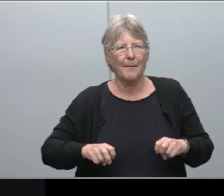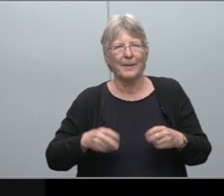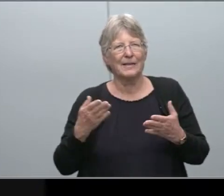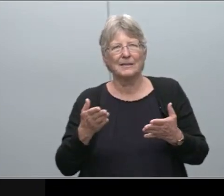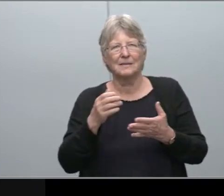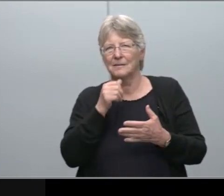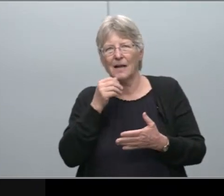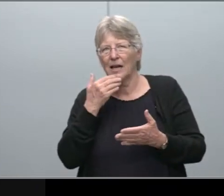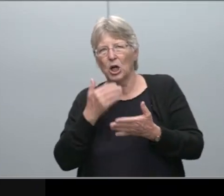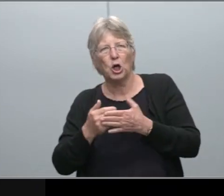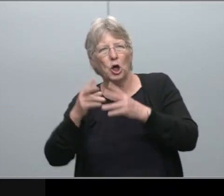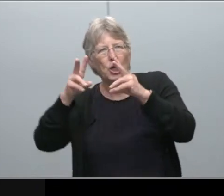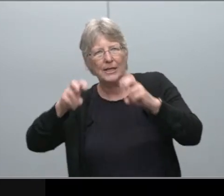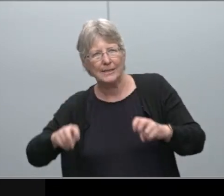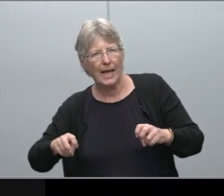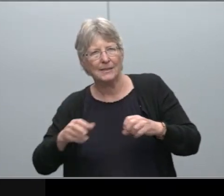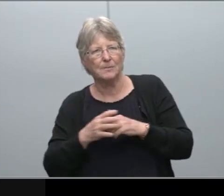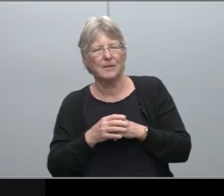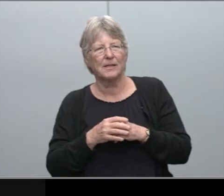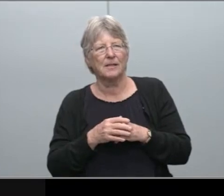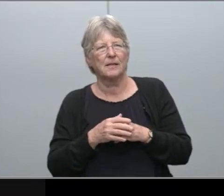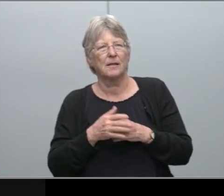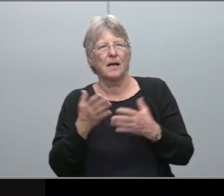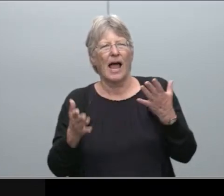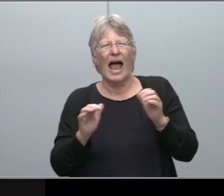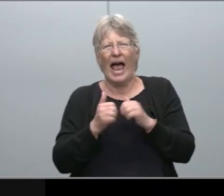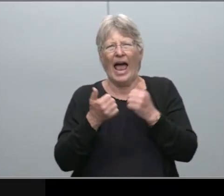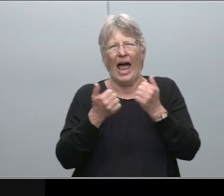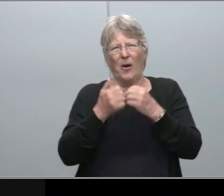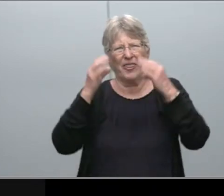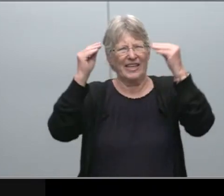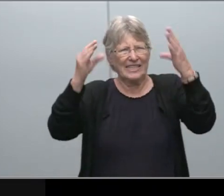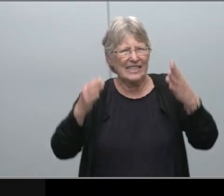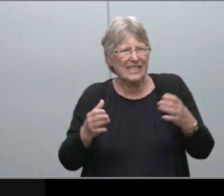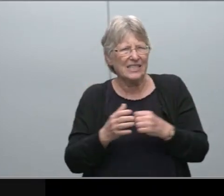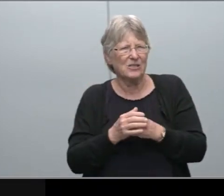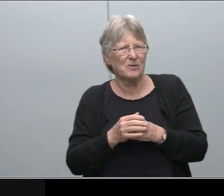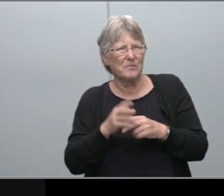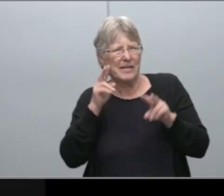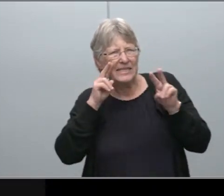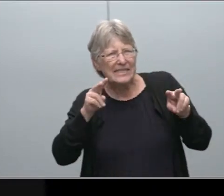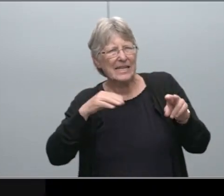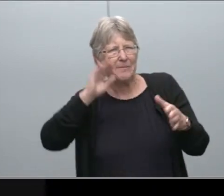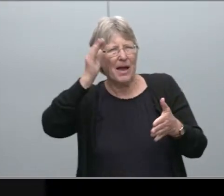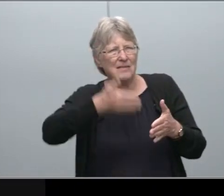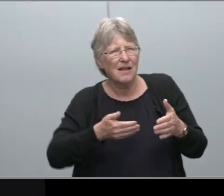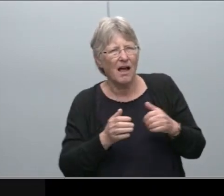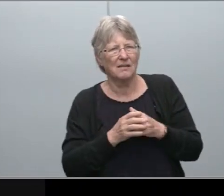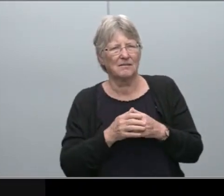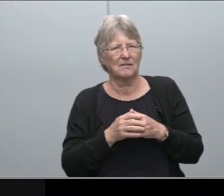And so this will be compiled with the other information that we're generating around addressing